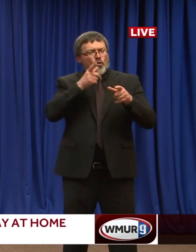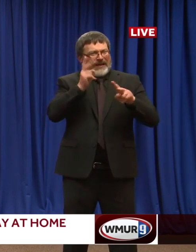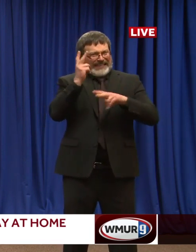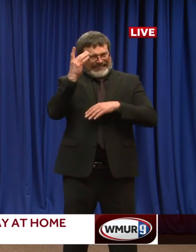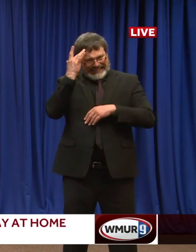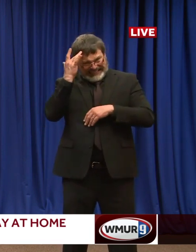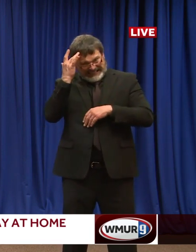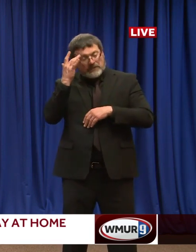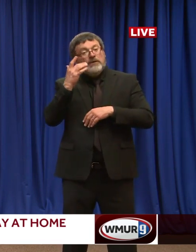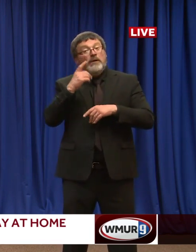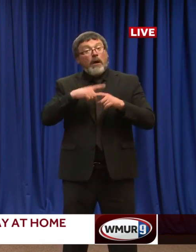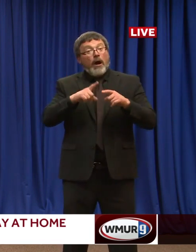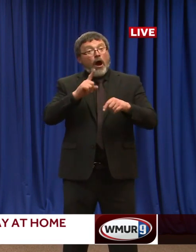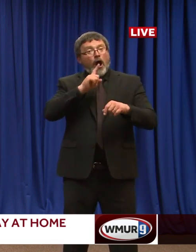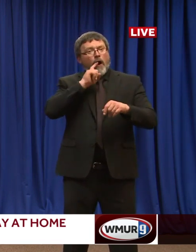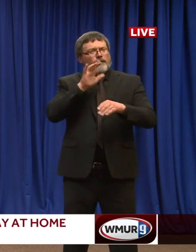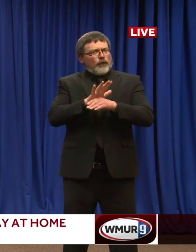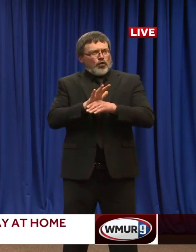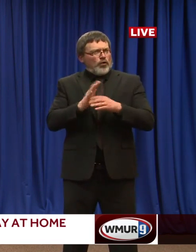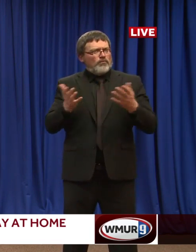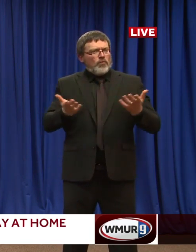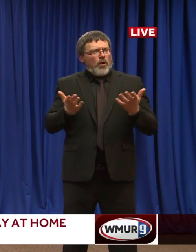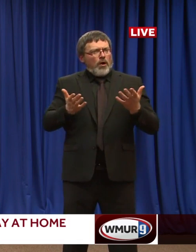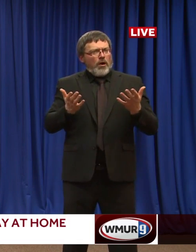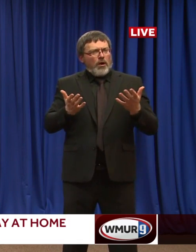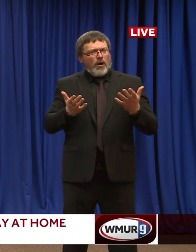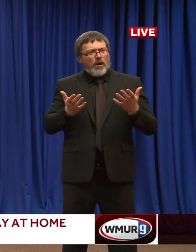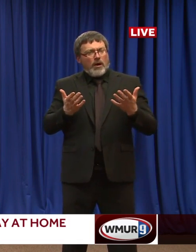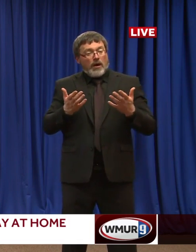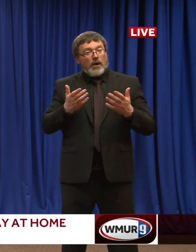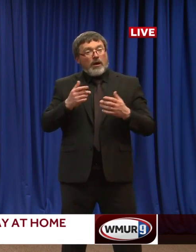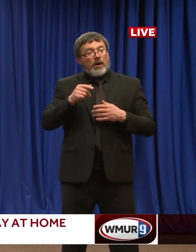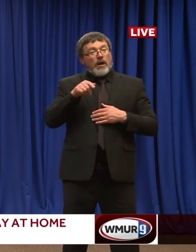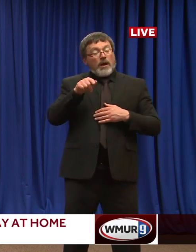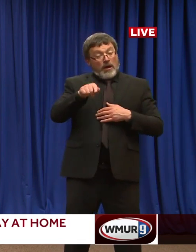ABOUT HOSPITALIZATIONS FOR THEN YOU MENTIONED THE CONFIRMED CASES.